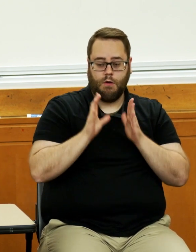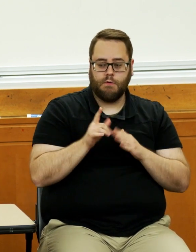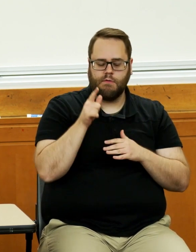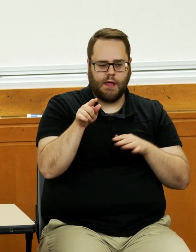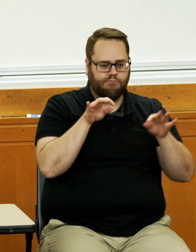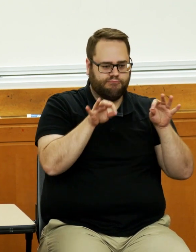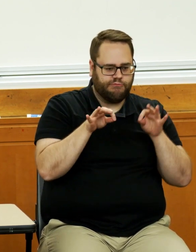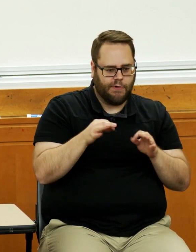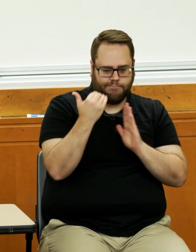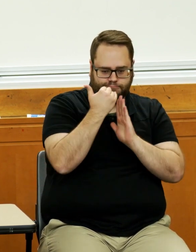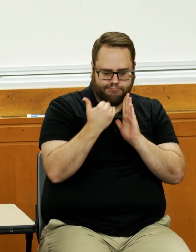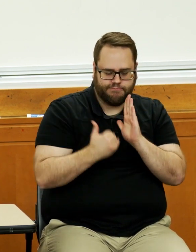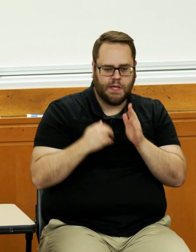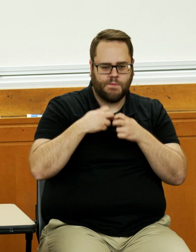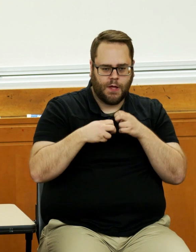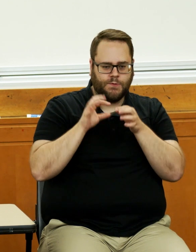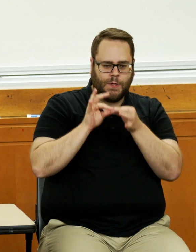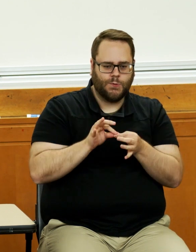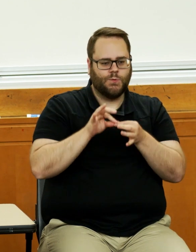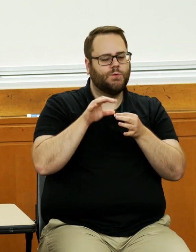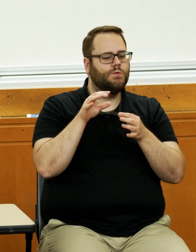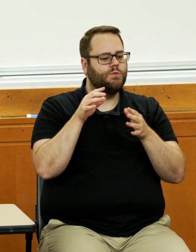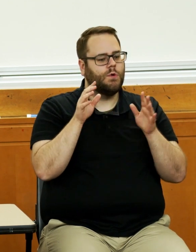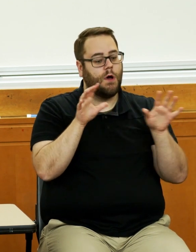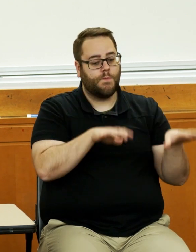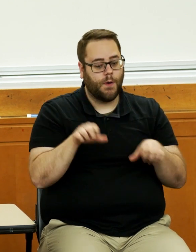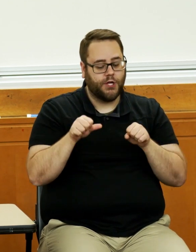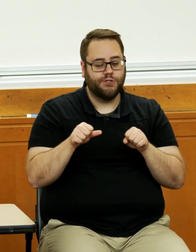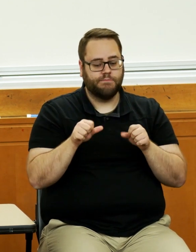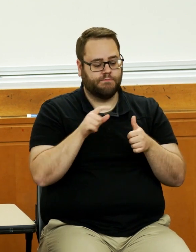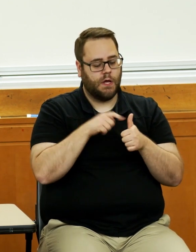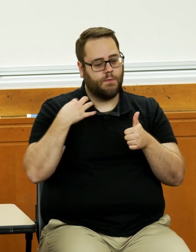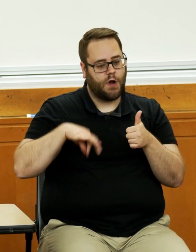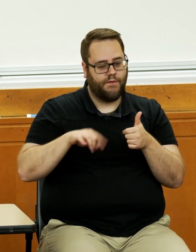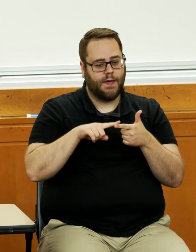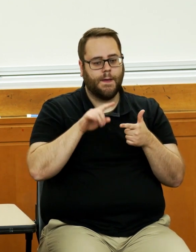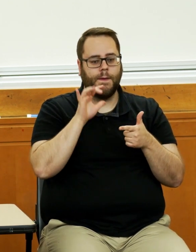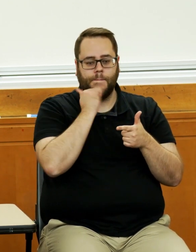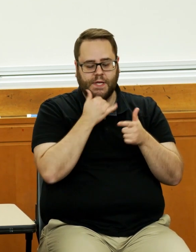the problems with the appropriation as profit, misrepresentation, and a threat to authenticity.